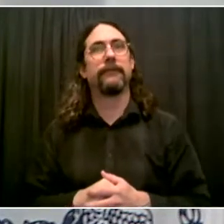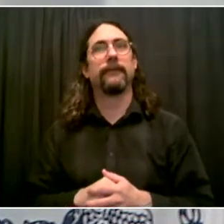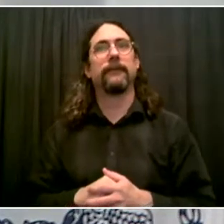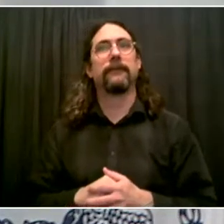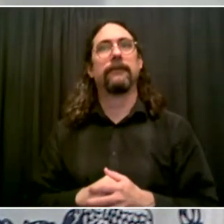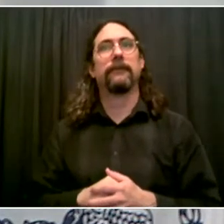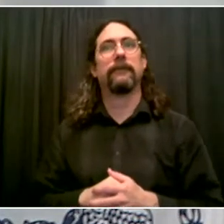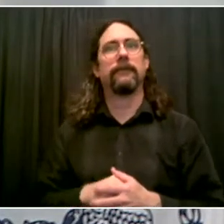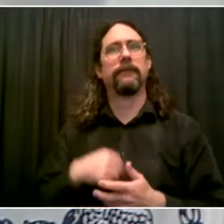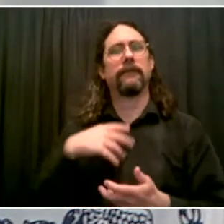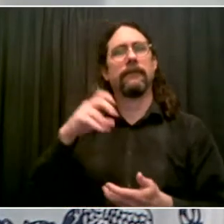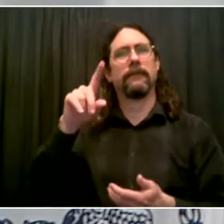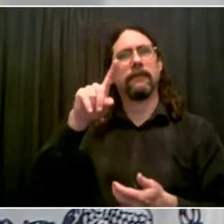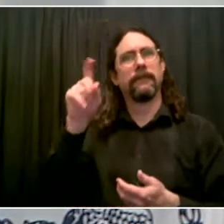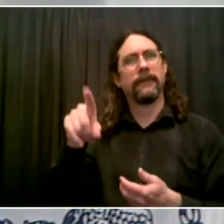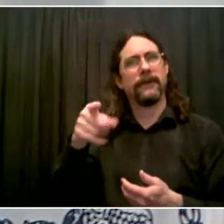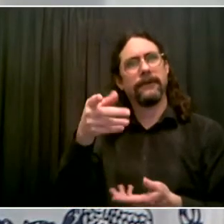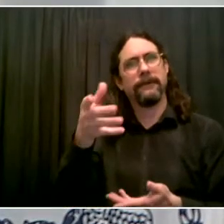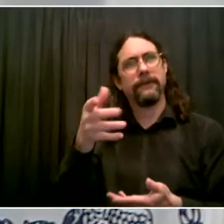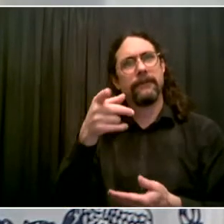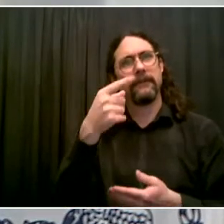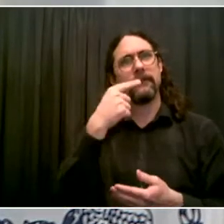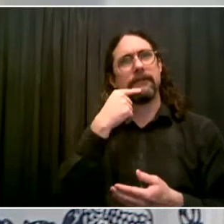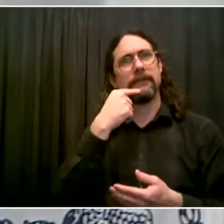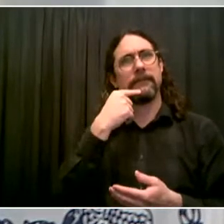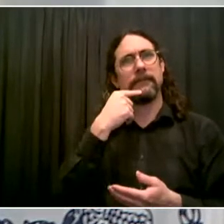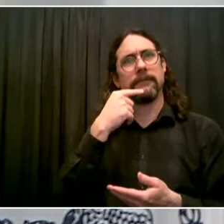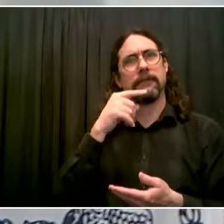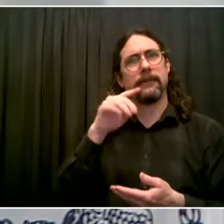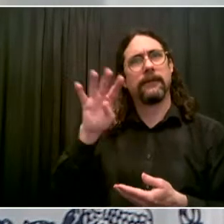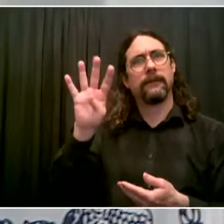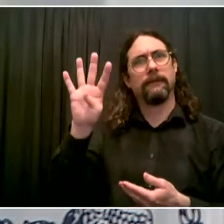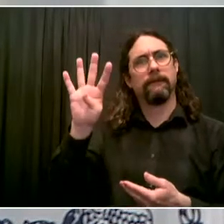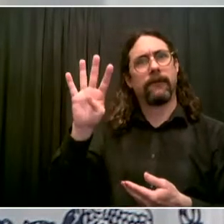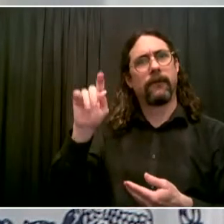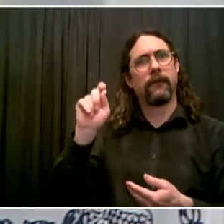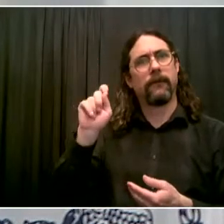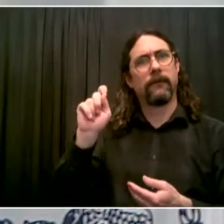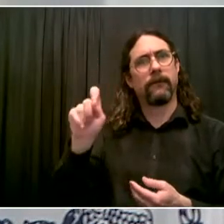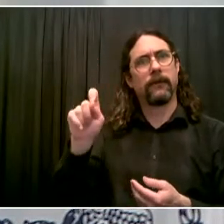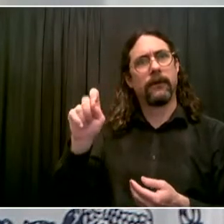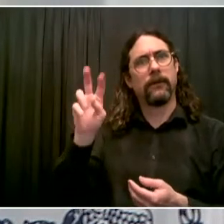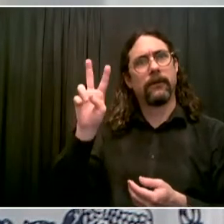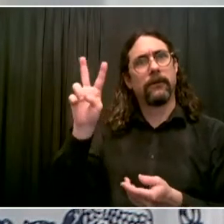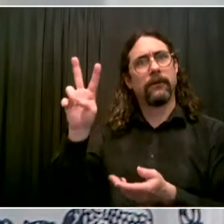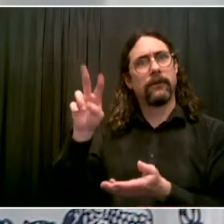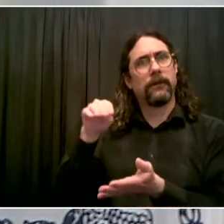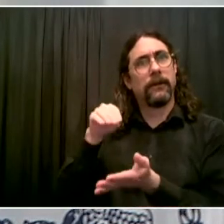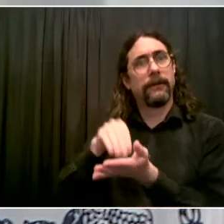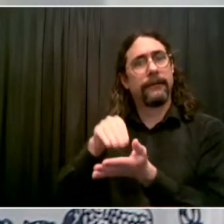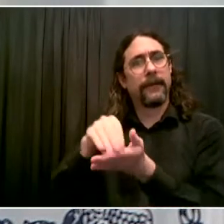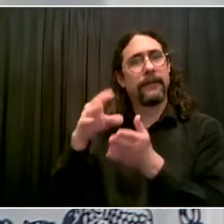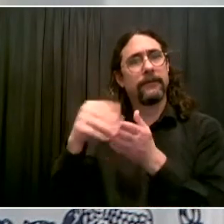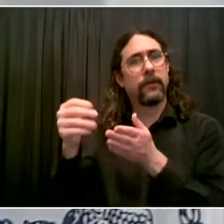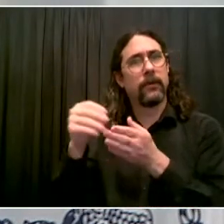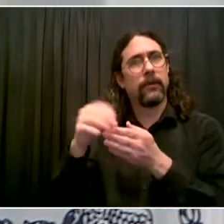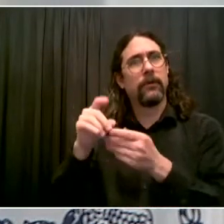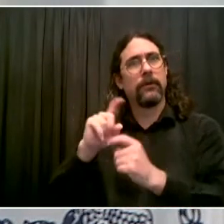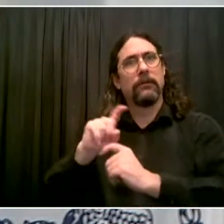WHAT WILL YOU DO WITH A $4.2